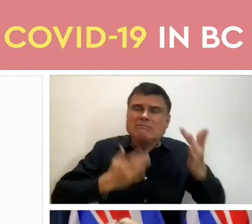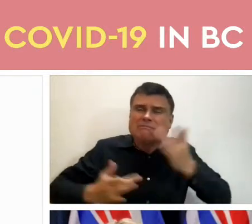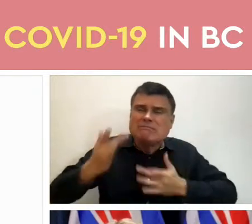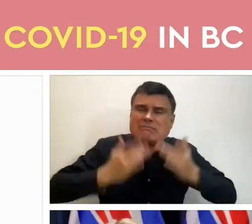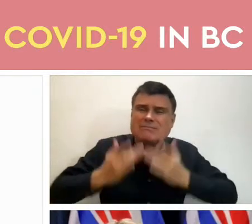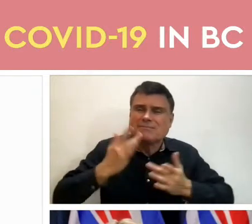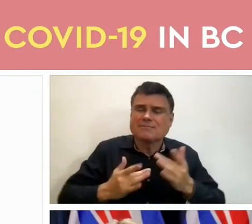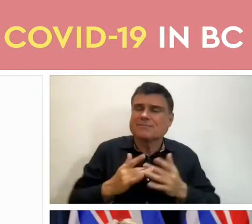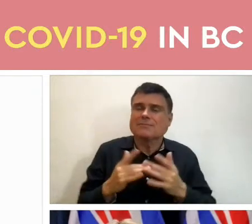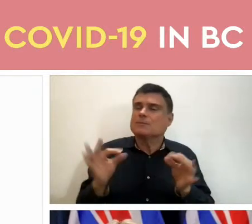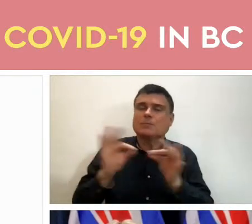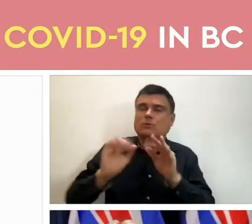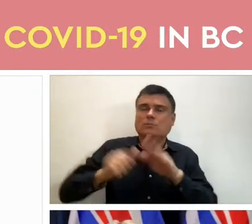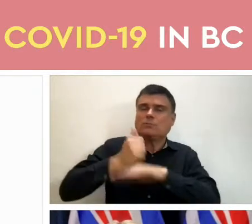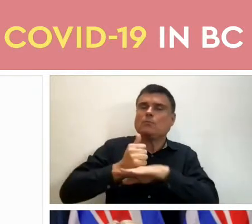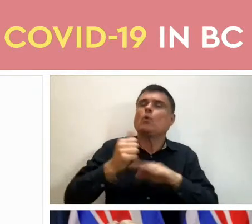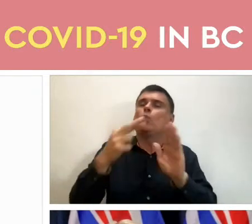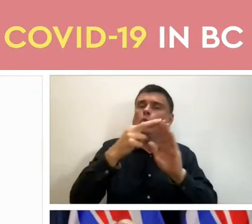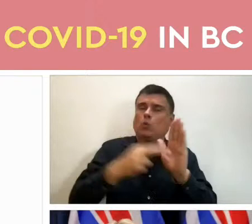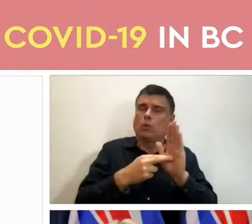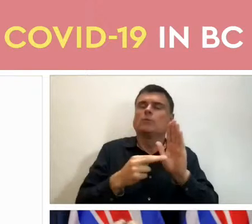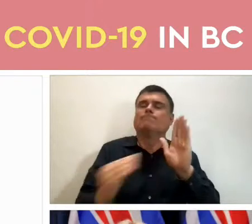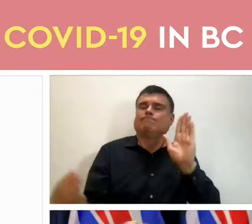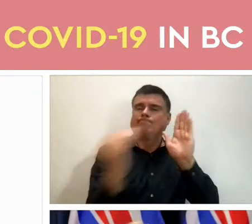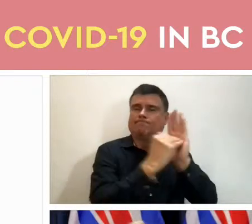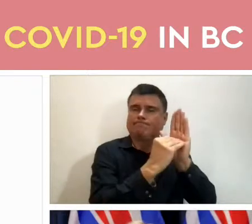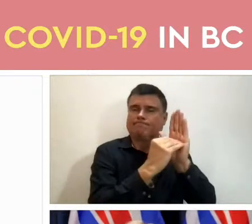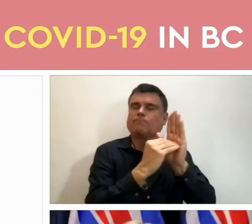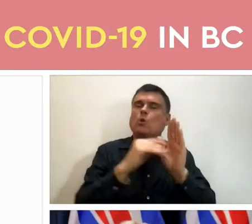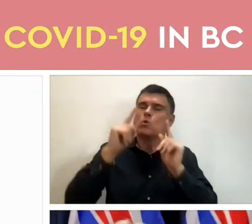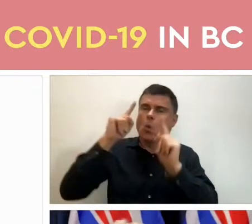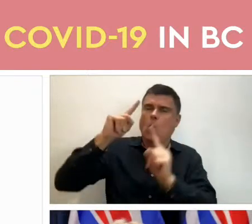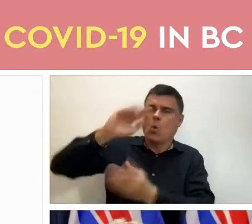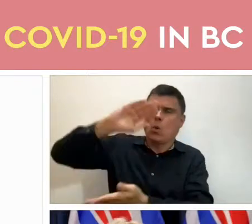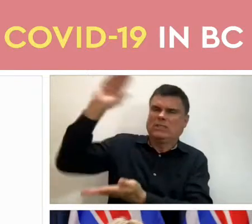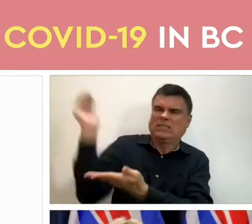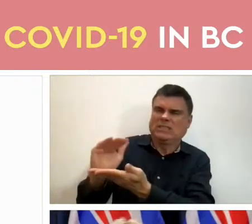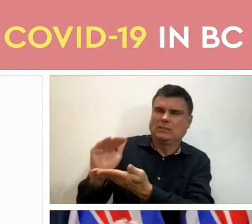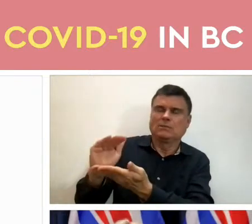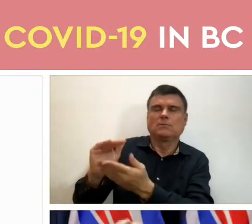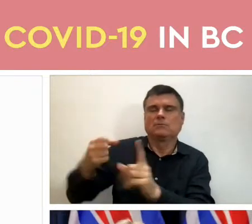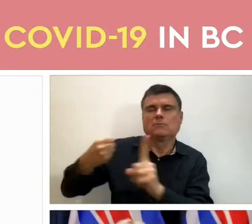on our health care system and